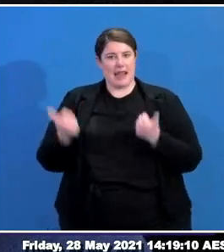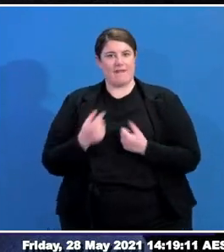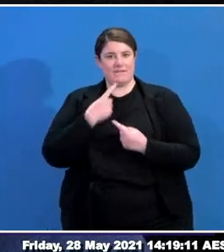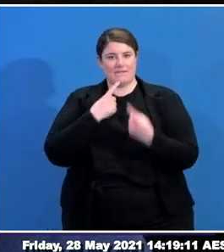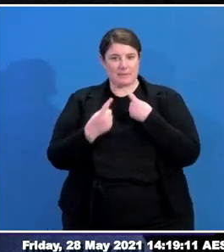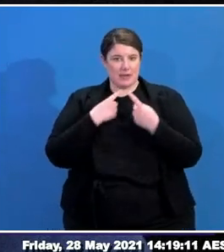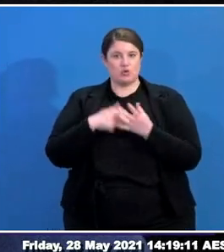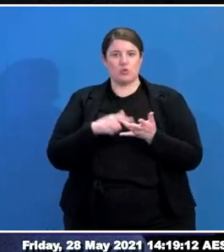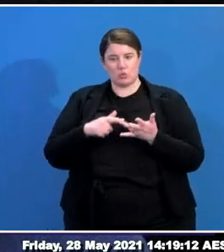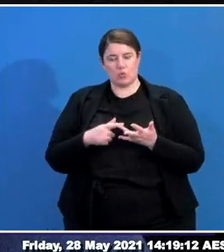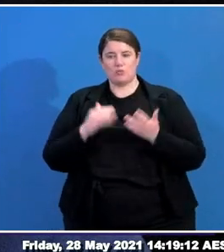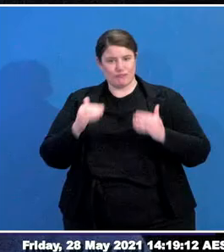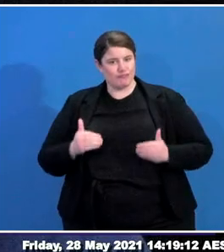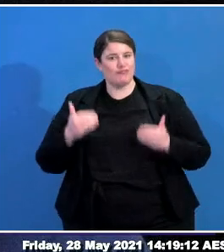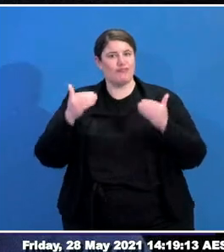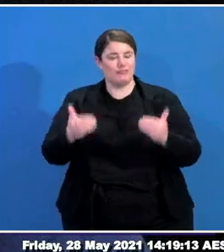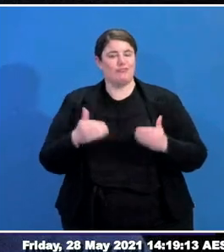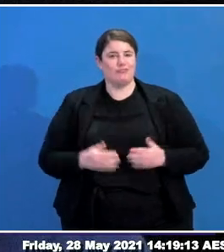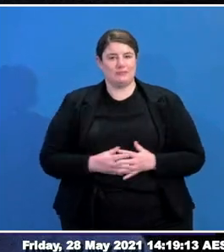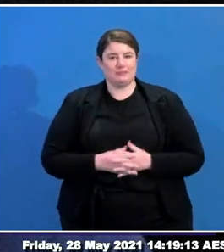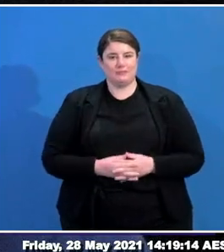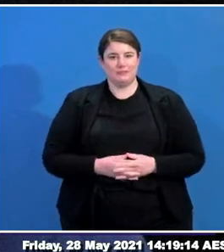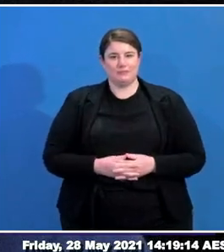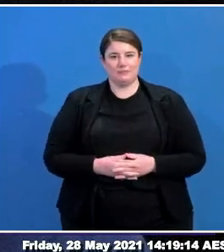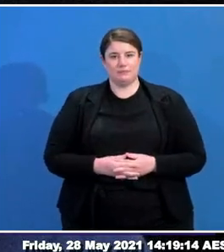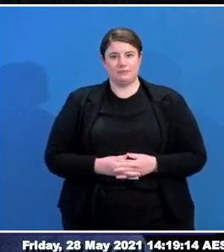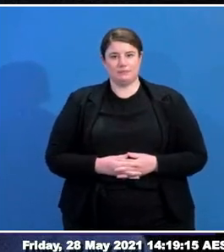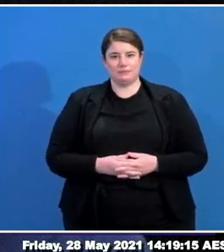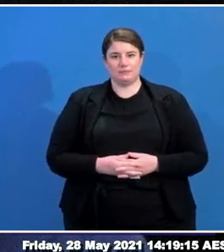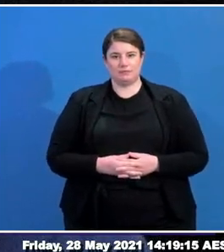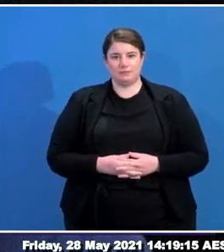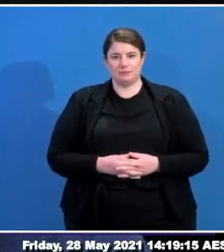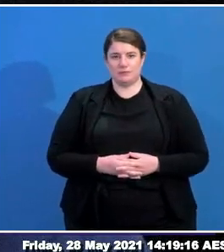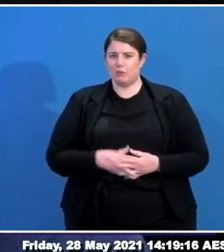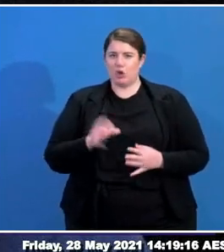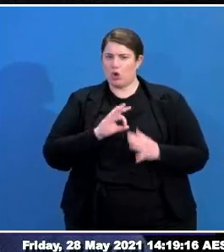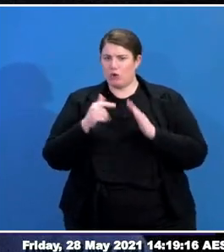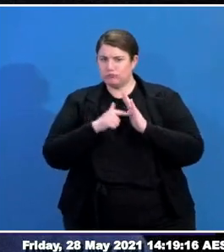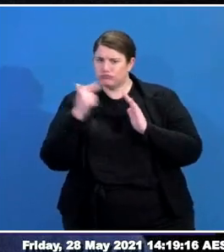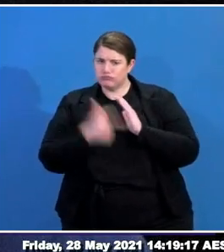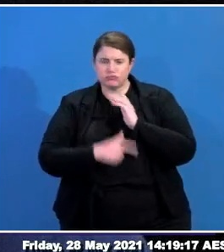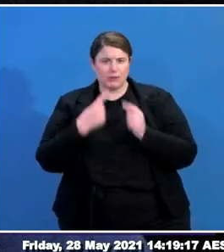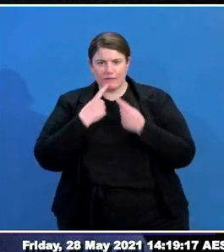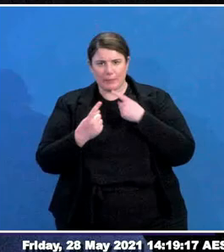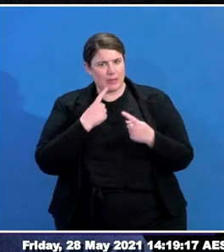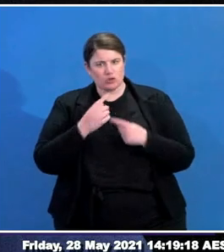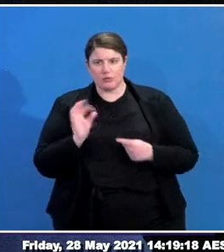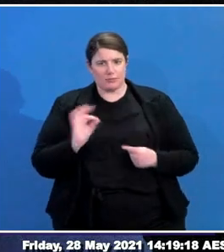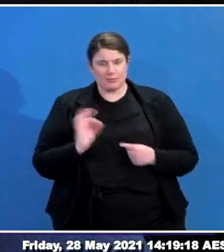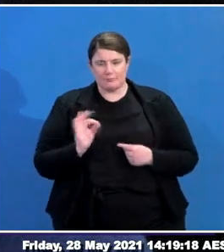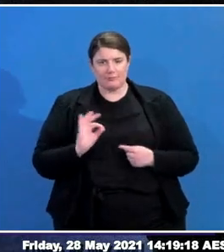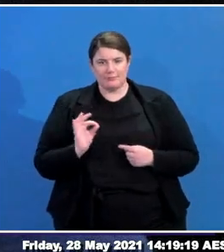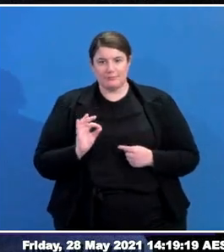to take the next step but not detailed evidence of the matters at hand although